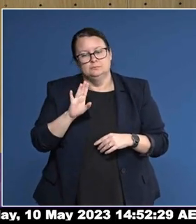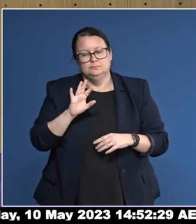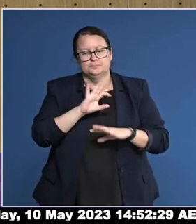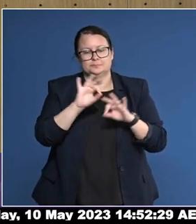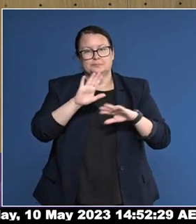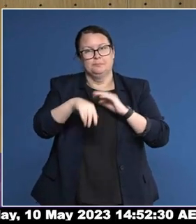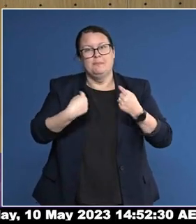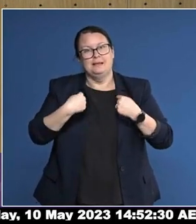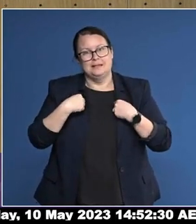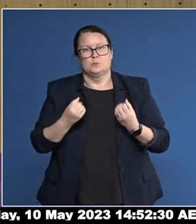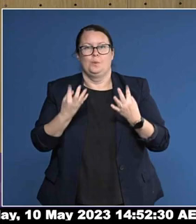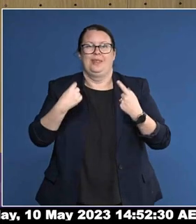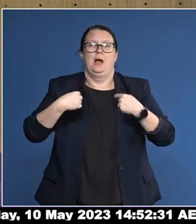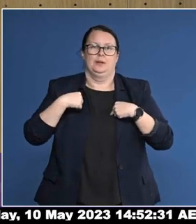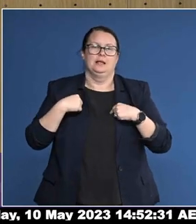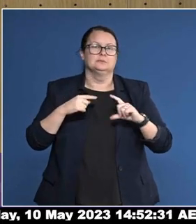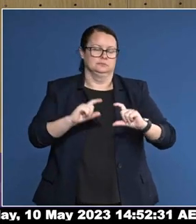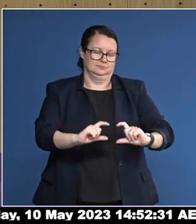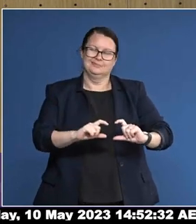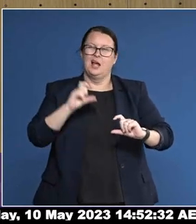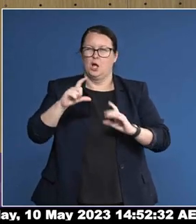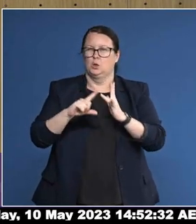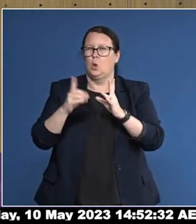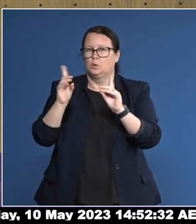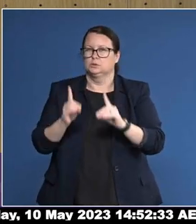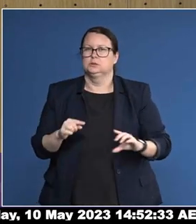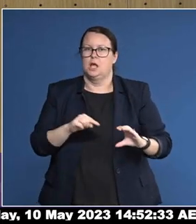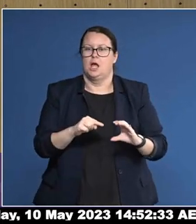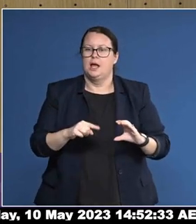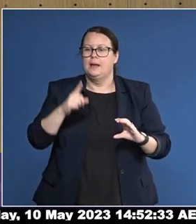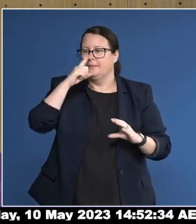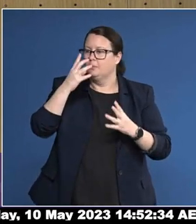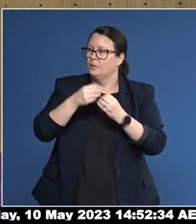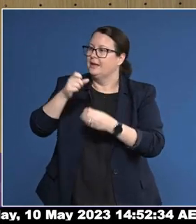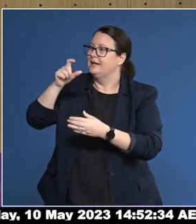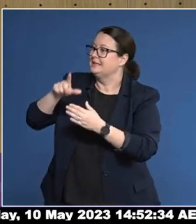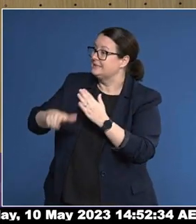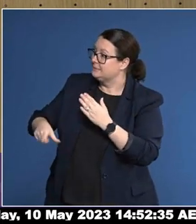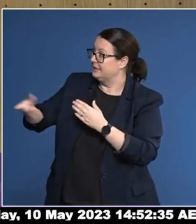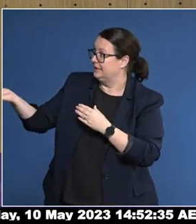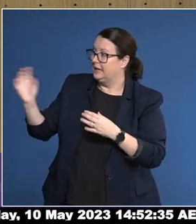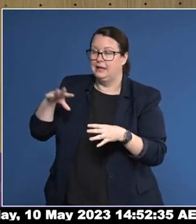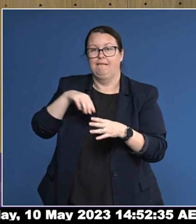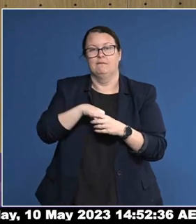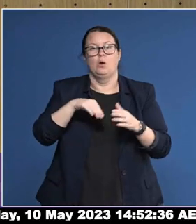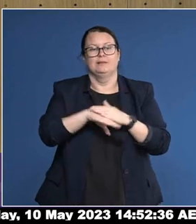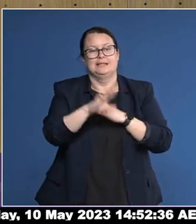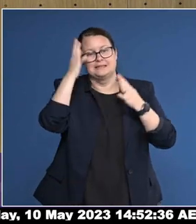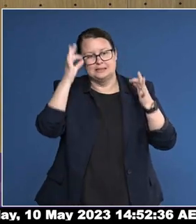And that is really what we're about, having people with disability at the table when decisions are being made. So, I'm flicking through trying to find the right section.